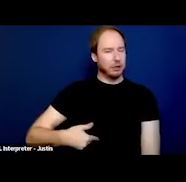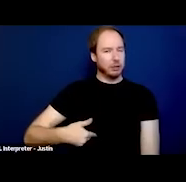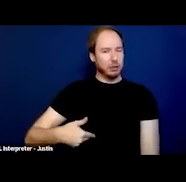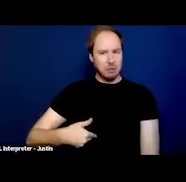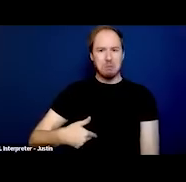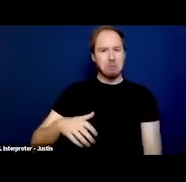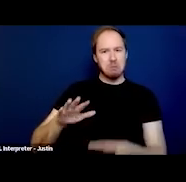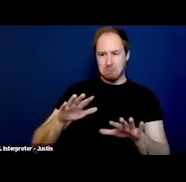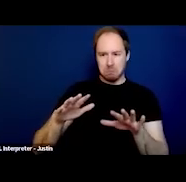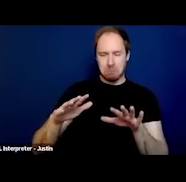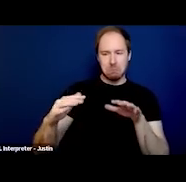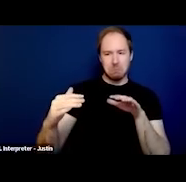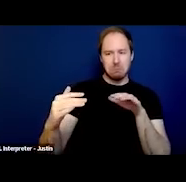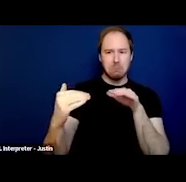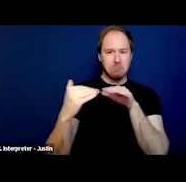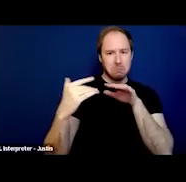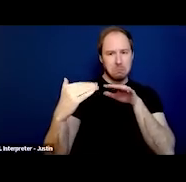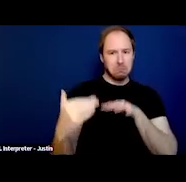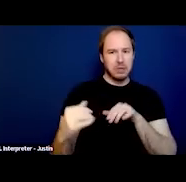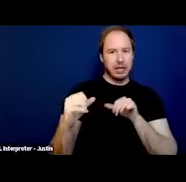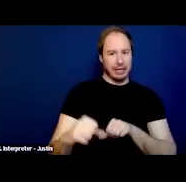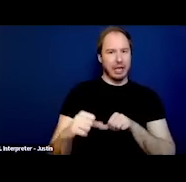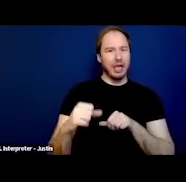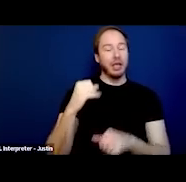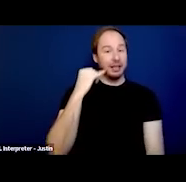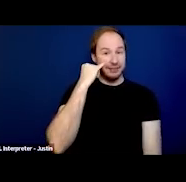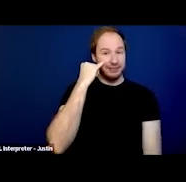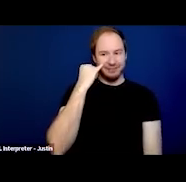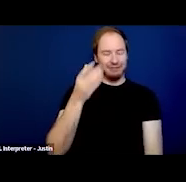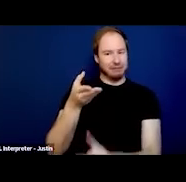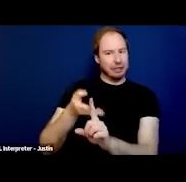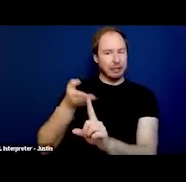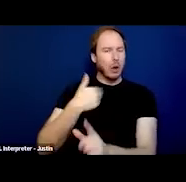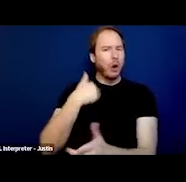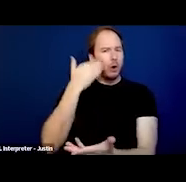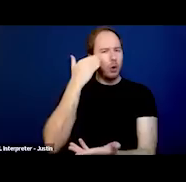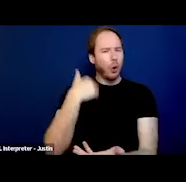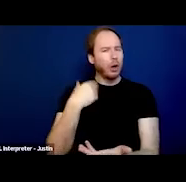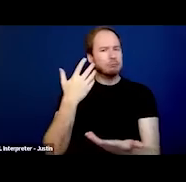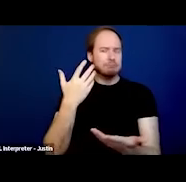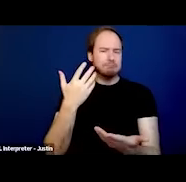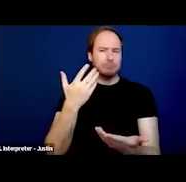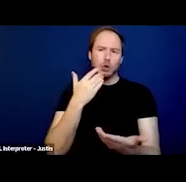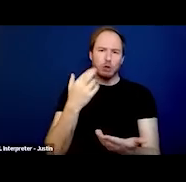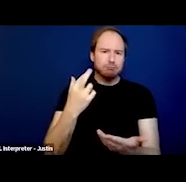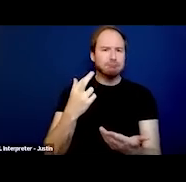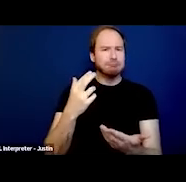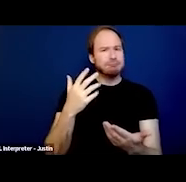comfortably deescalate the situation, especially if it's somebody you know and have rapport with. But of course, if you're not feeling safe